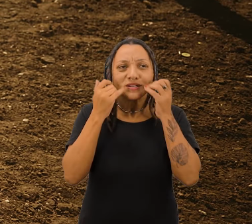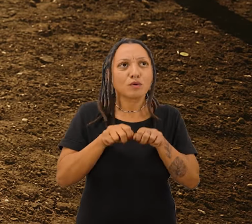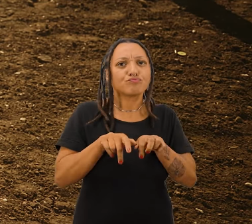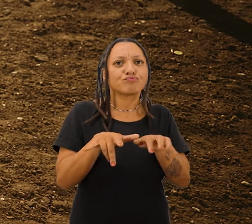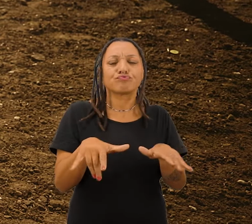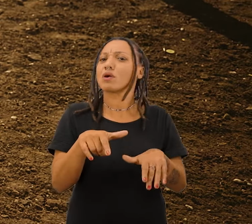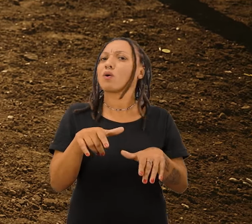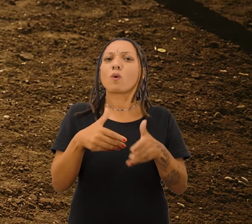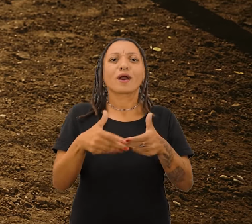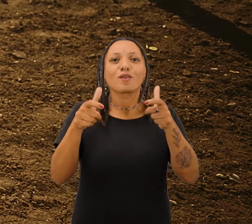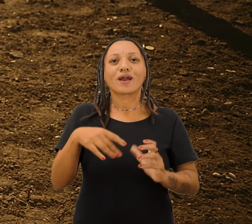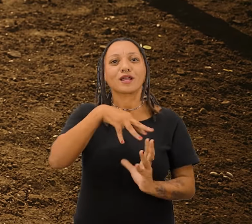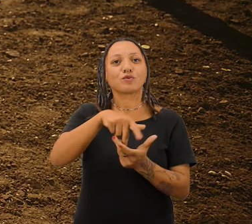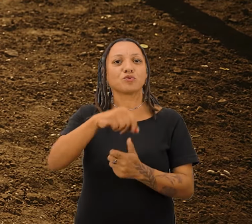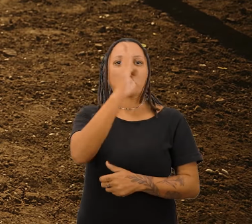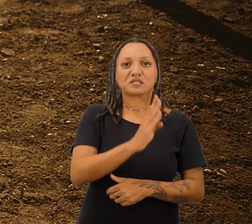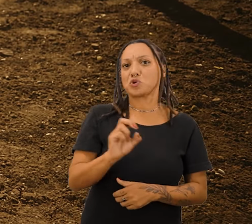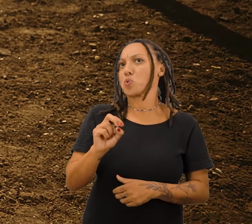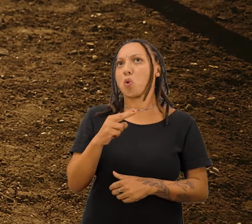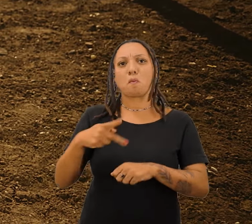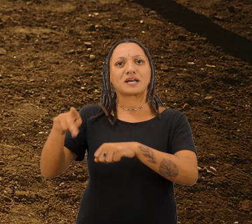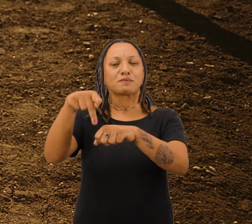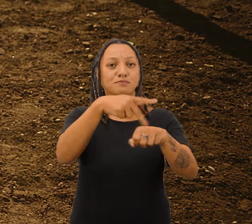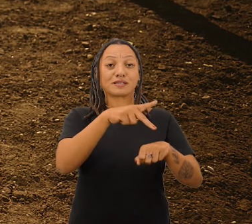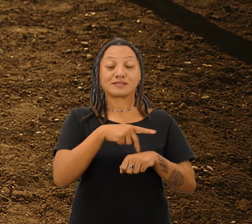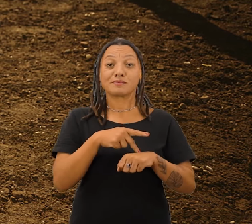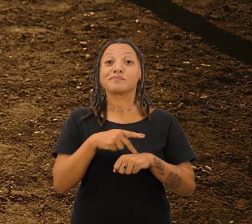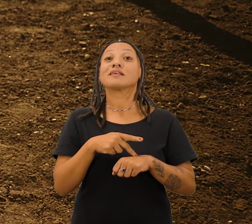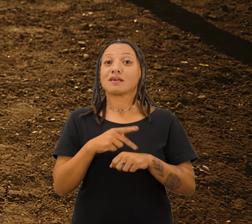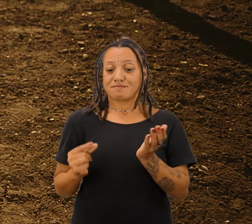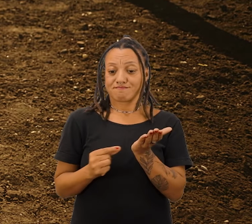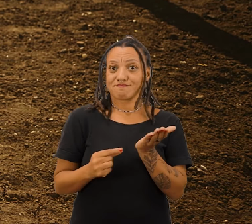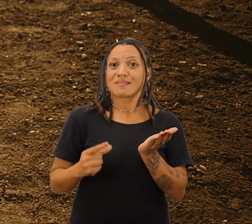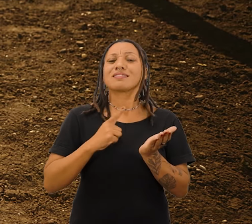to any individual, whether in Brazil or abroad, information about the life of this animal.